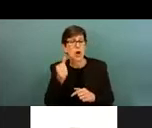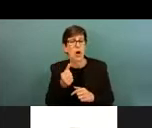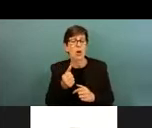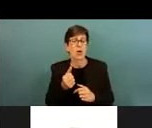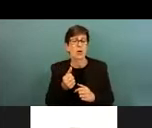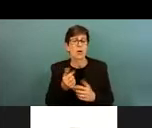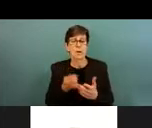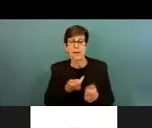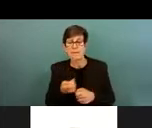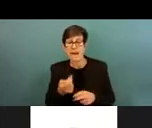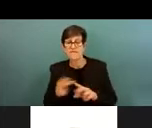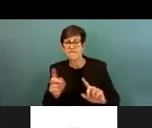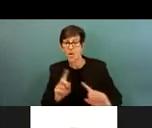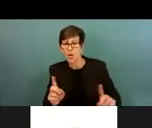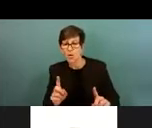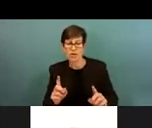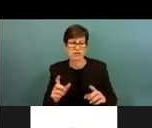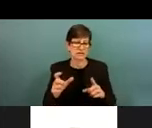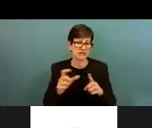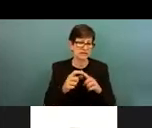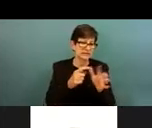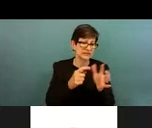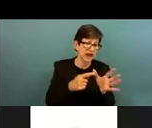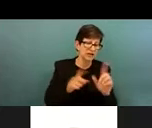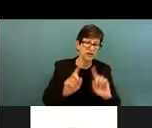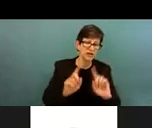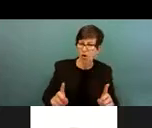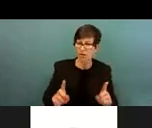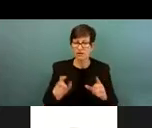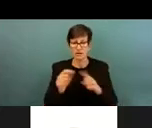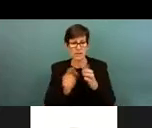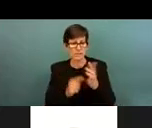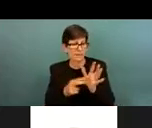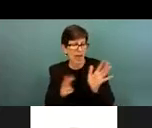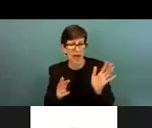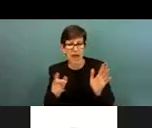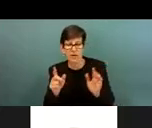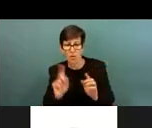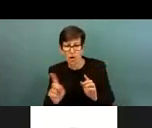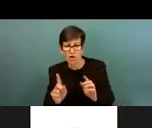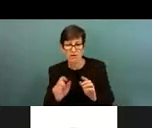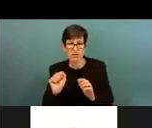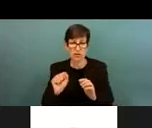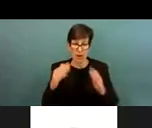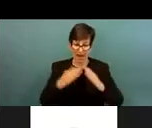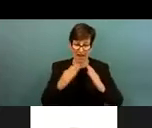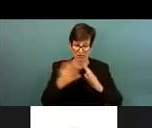what proportion of a household income was entailed there, we've stepped right back and